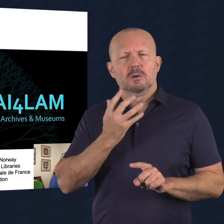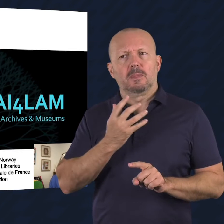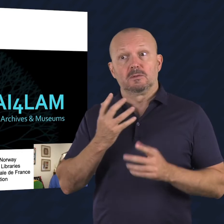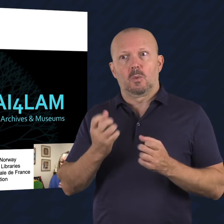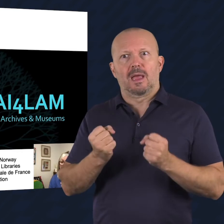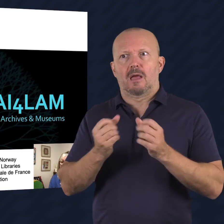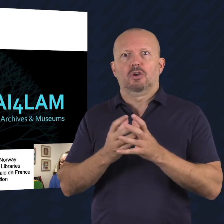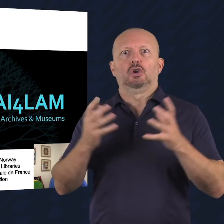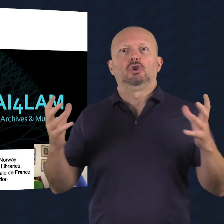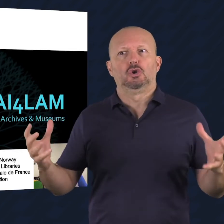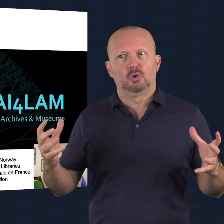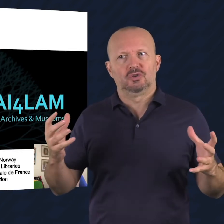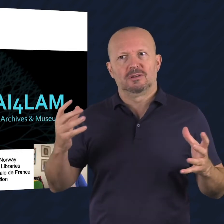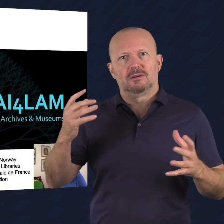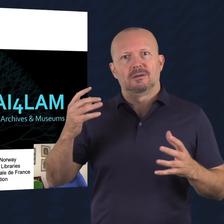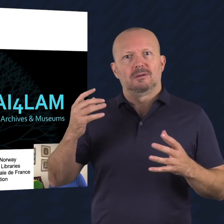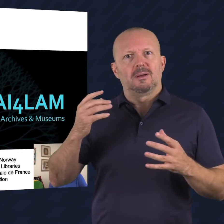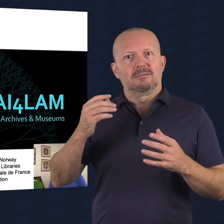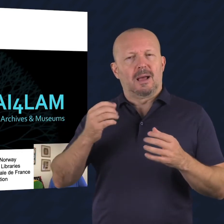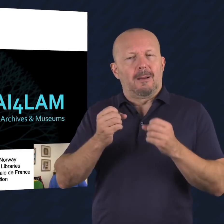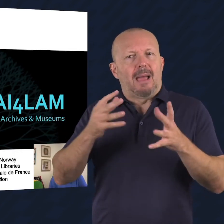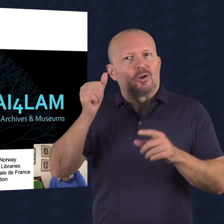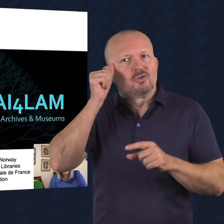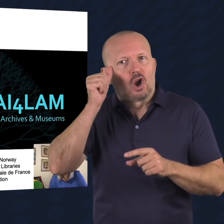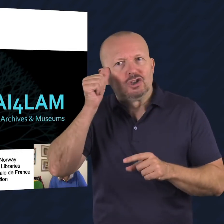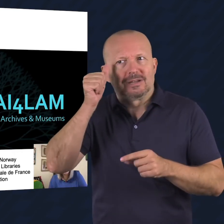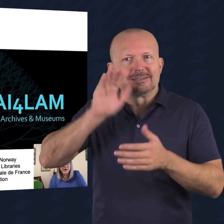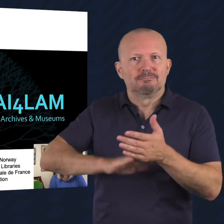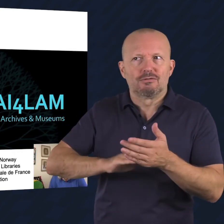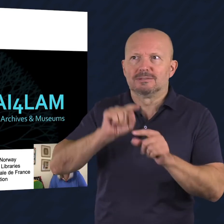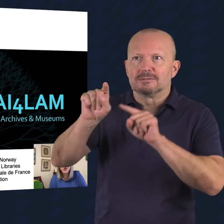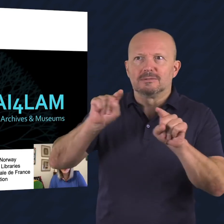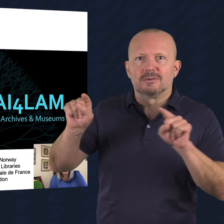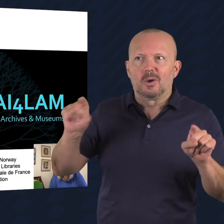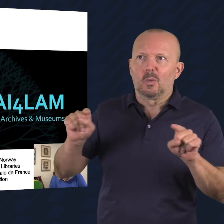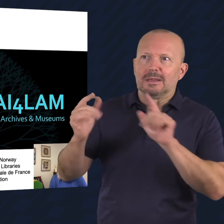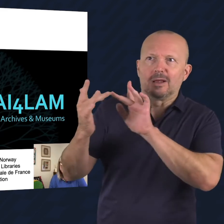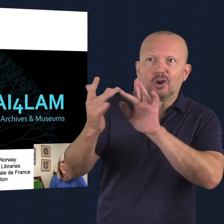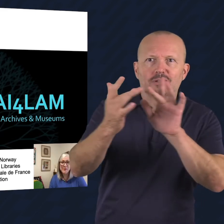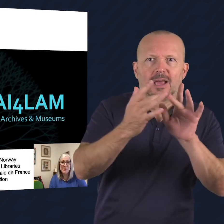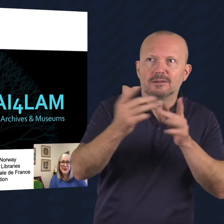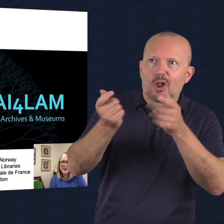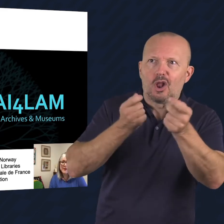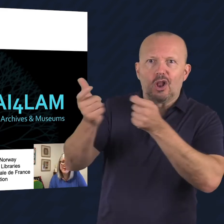And so, we have an enormous brains trust to tap into and also contribute into.